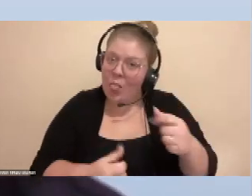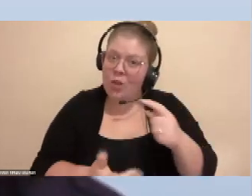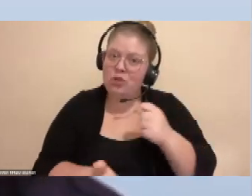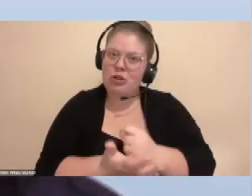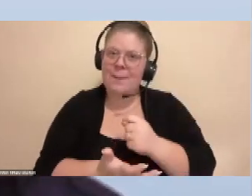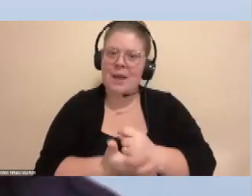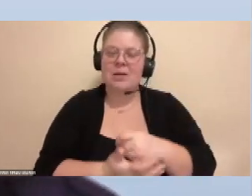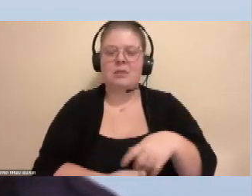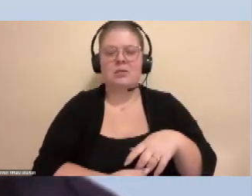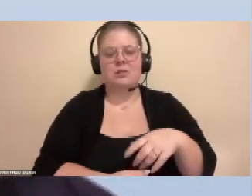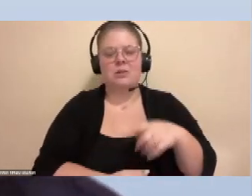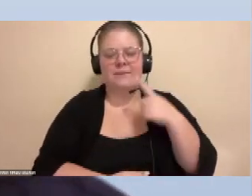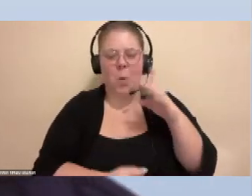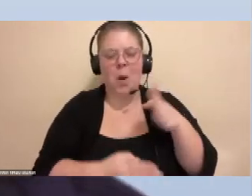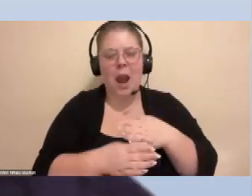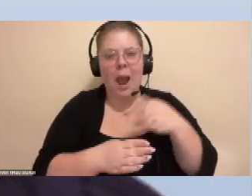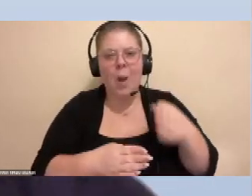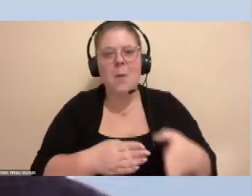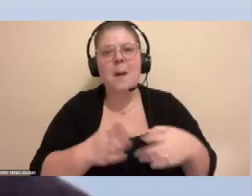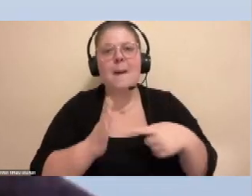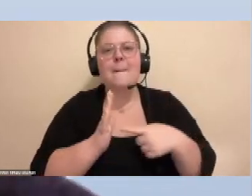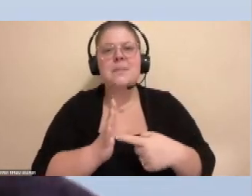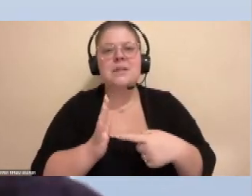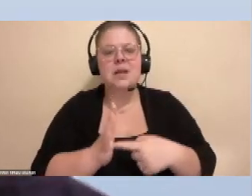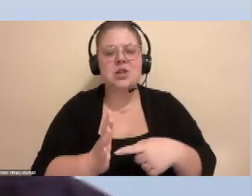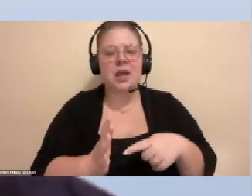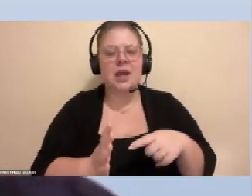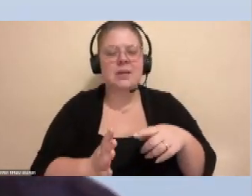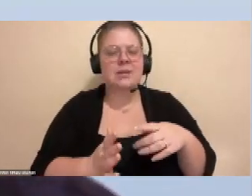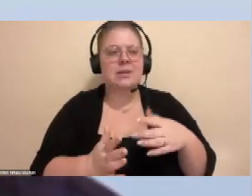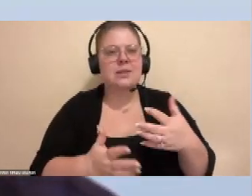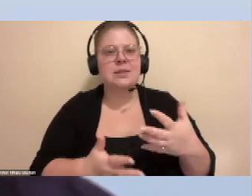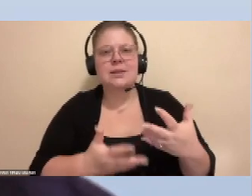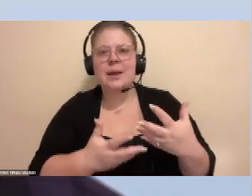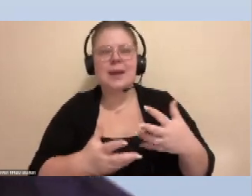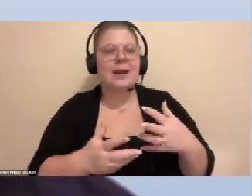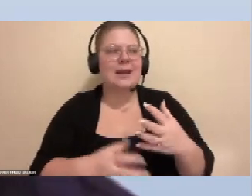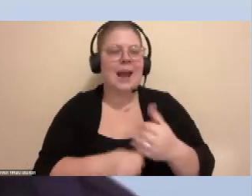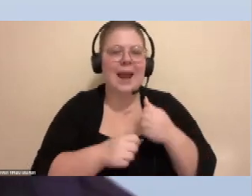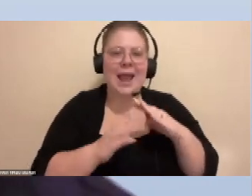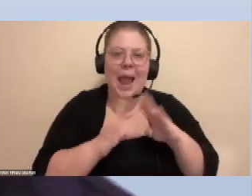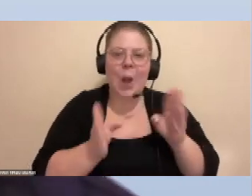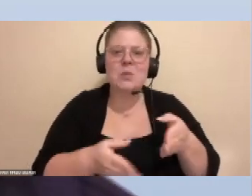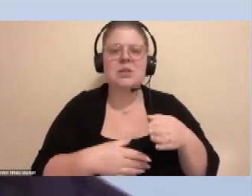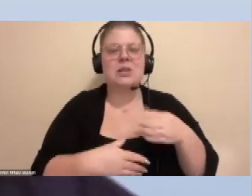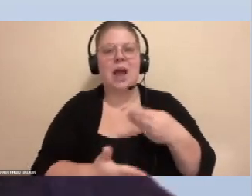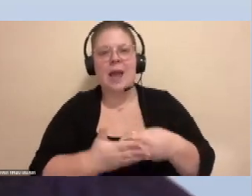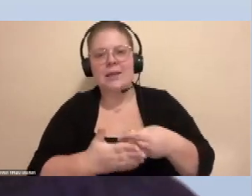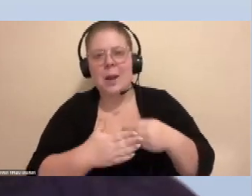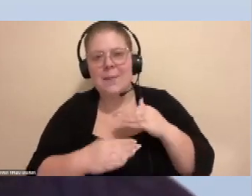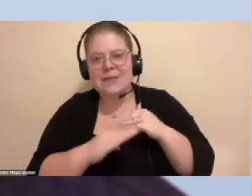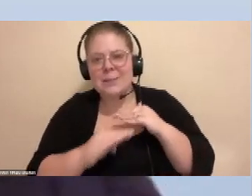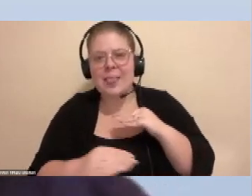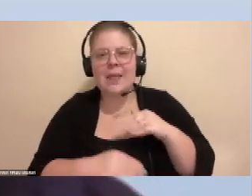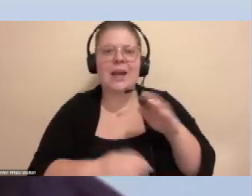outcomes such as obtaining and maintaining housing, economic stability, education, employment for people with